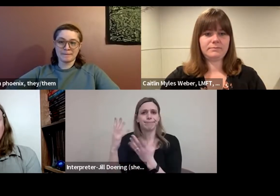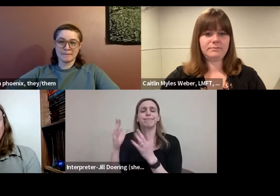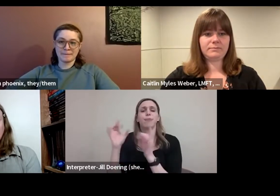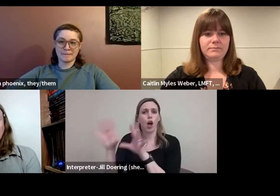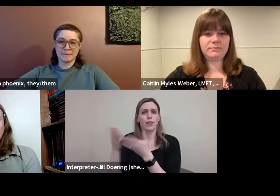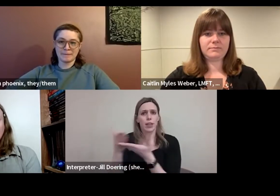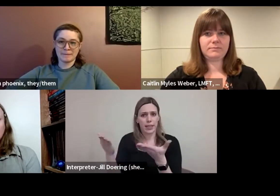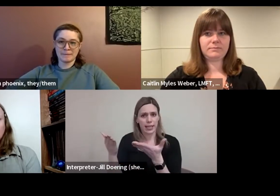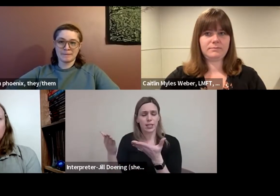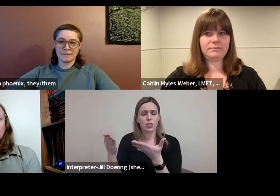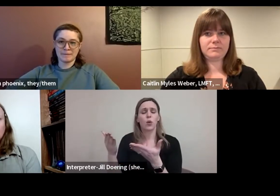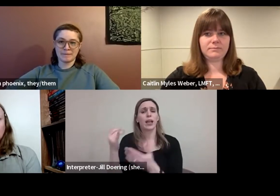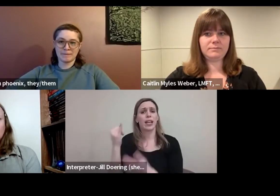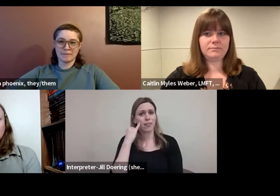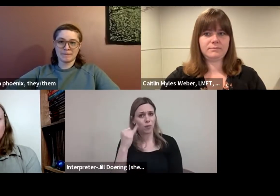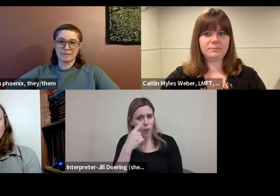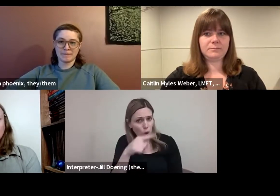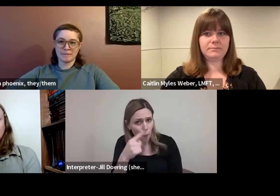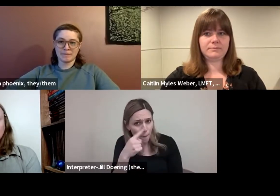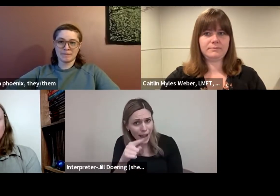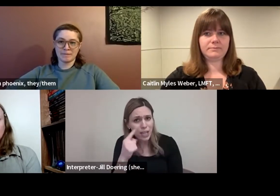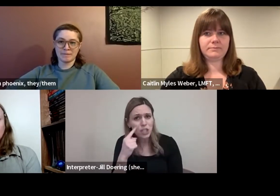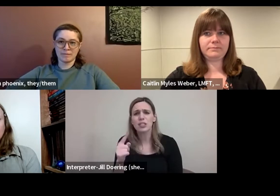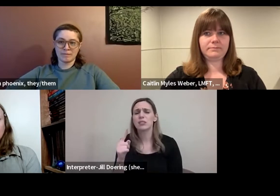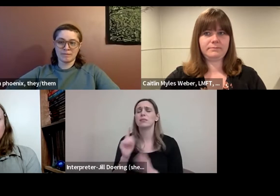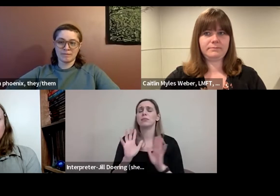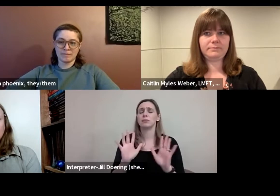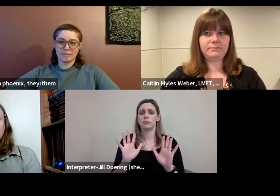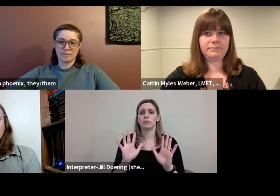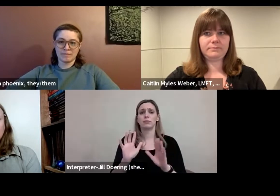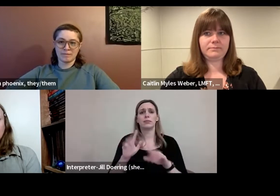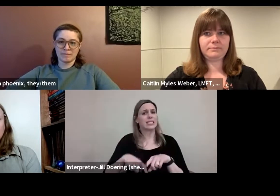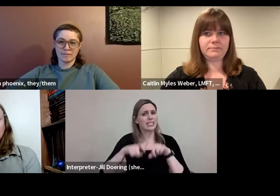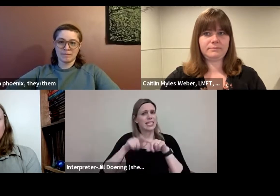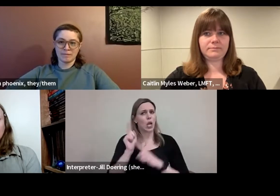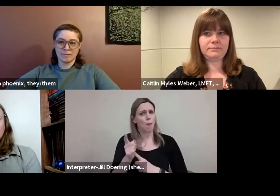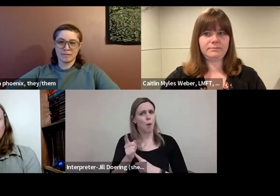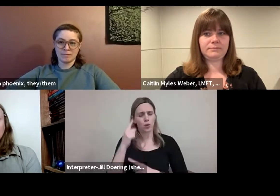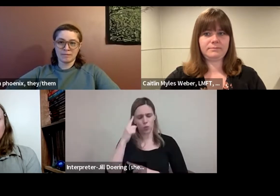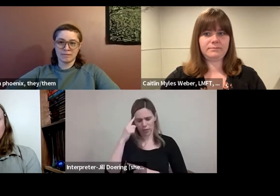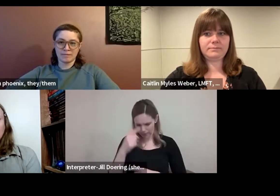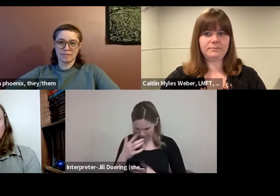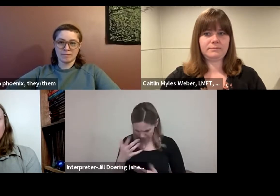to acknowledge where we are in our world and what land we're occupying